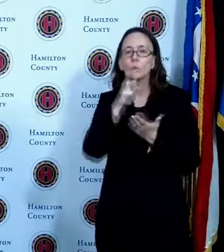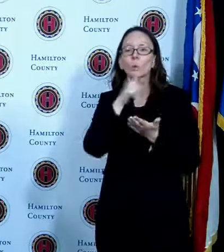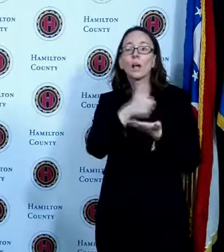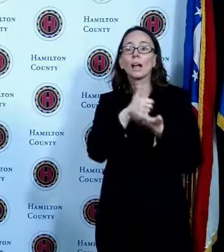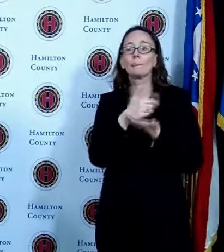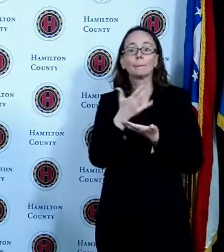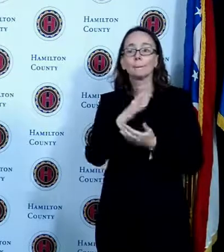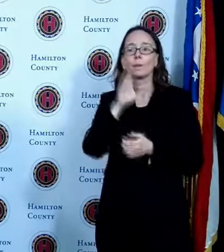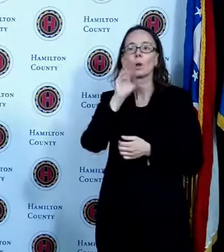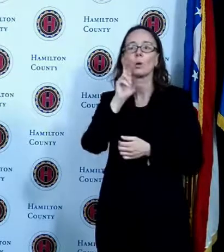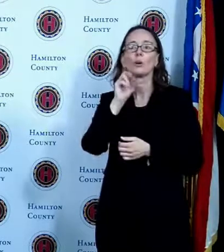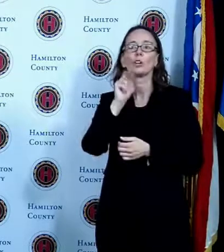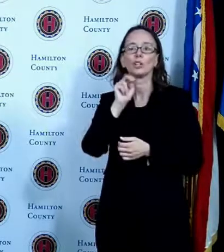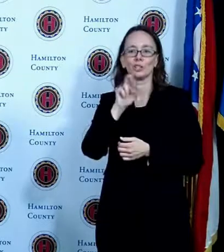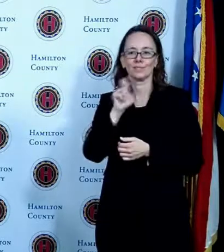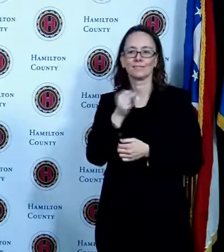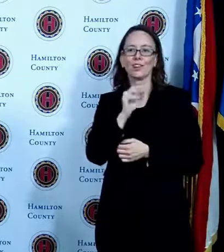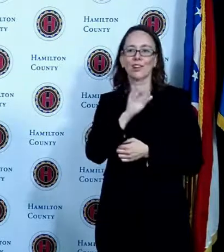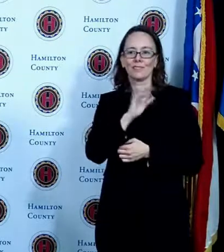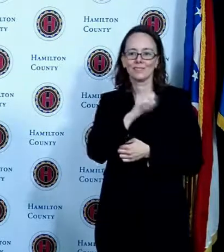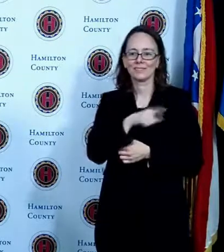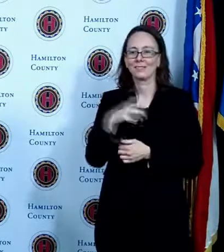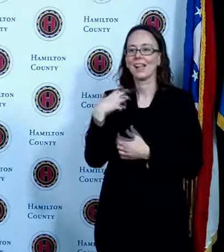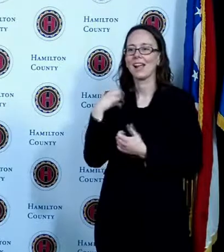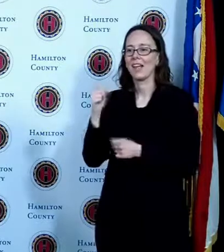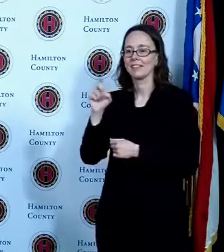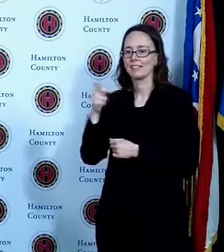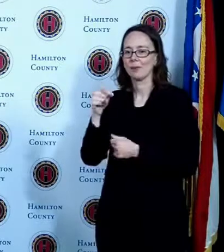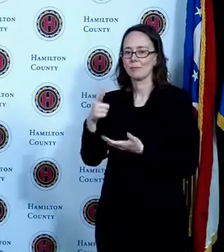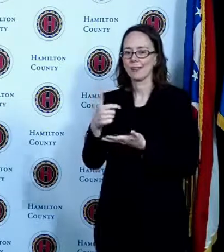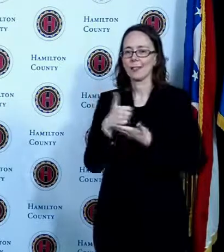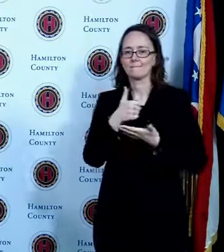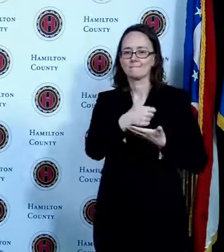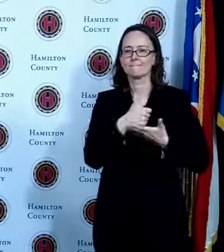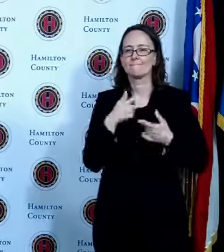has traditionally been uptick in overdoses so you're going into the